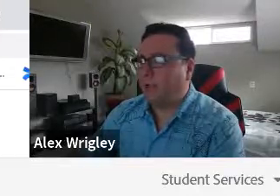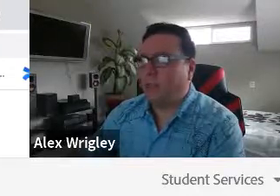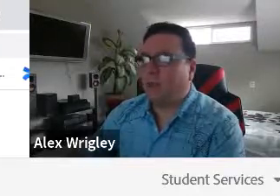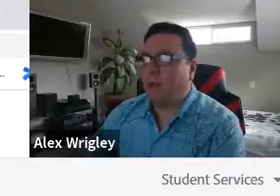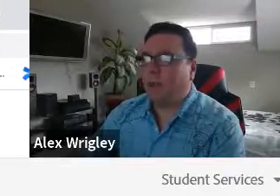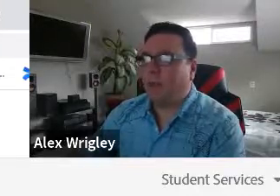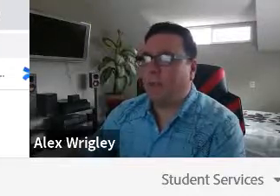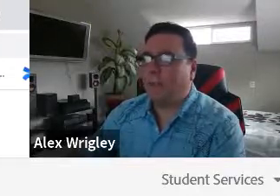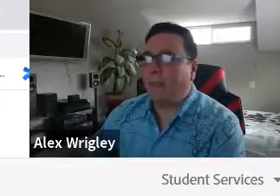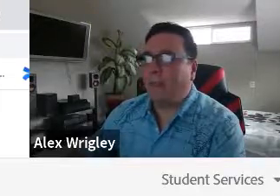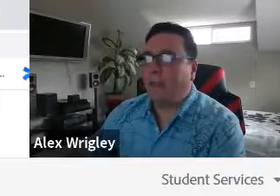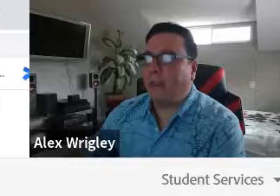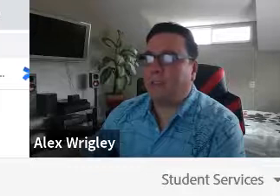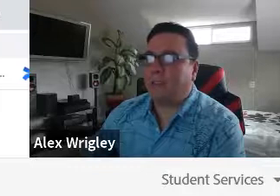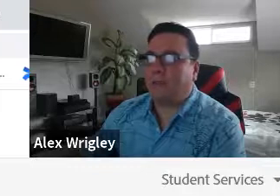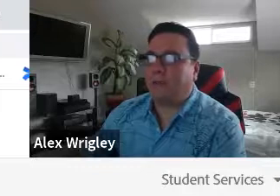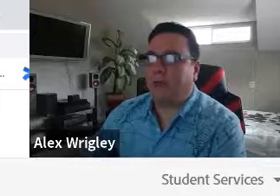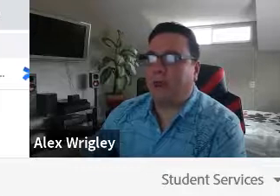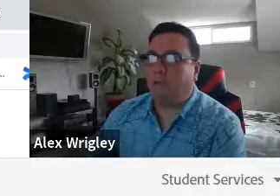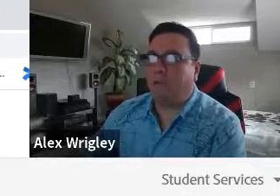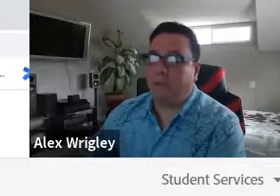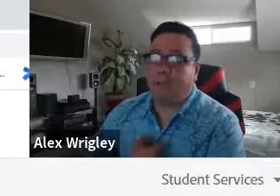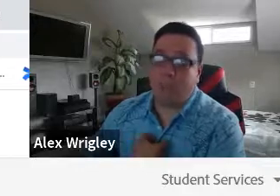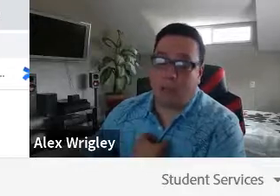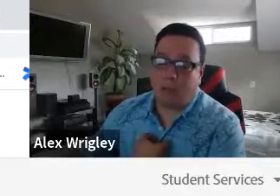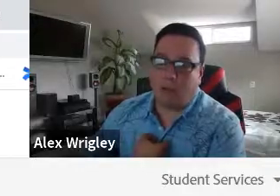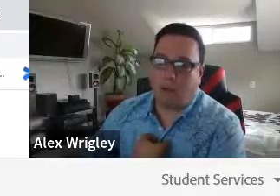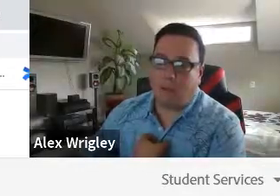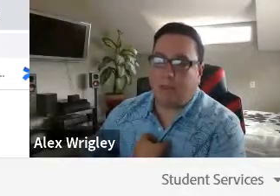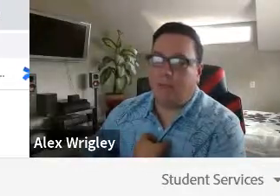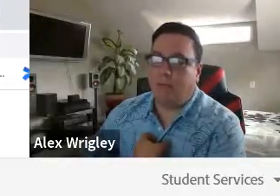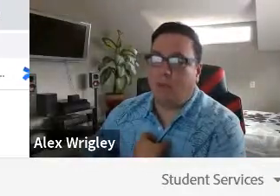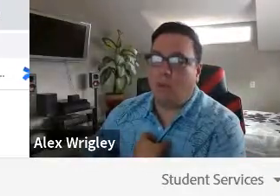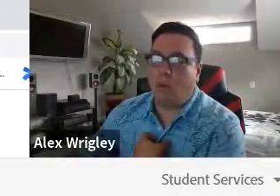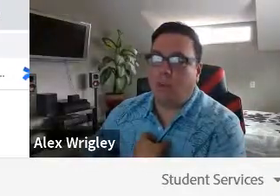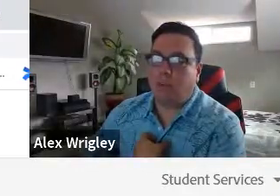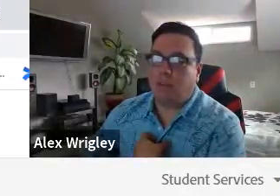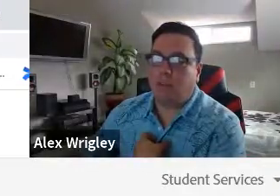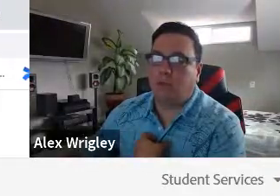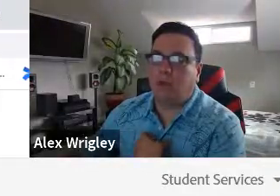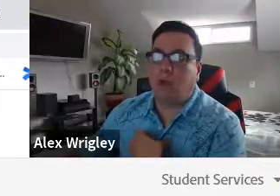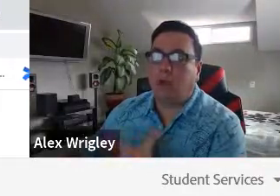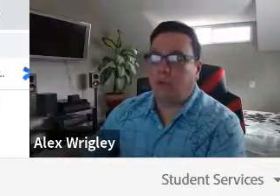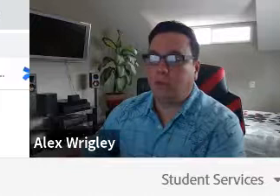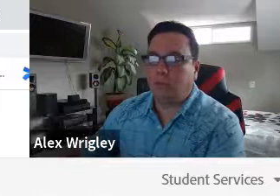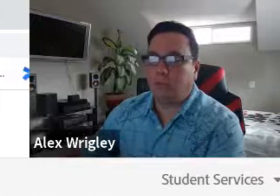last month. I can specify, since I'm an account admin, if I want to include all users